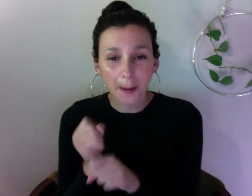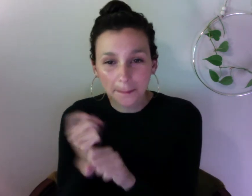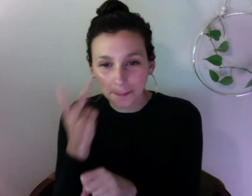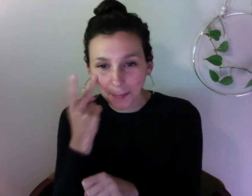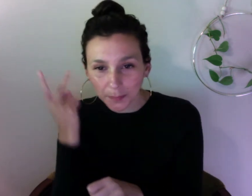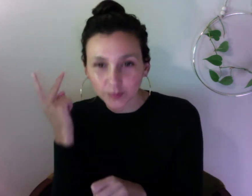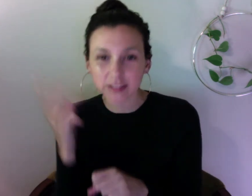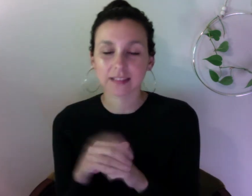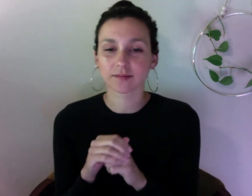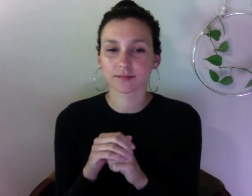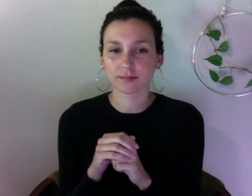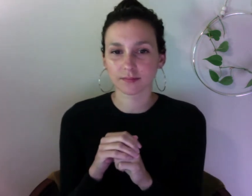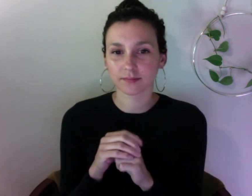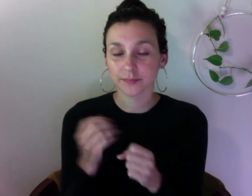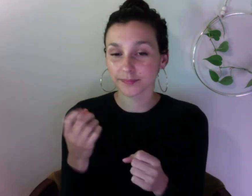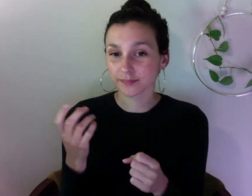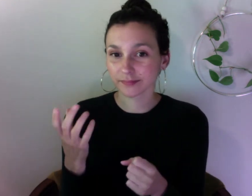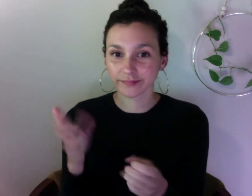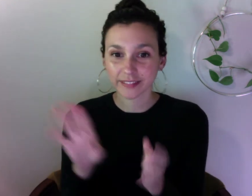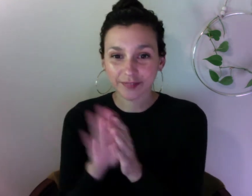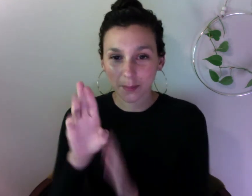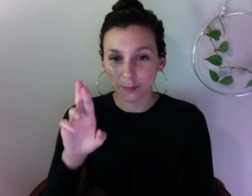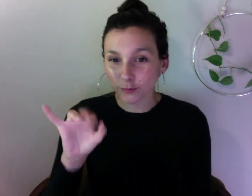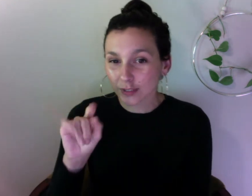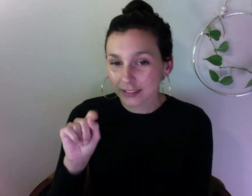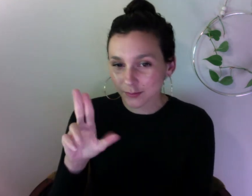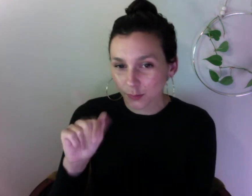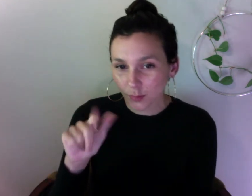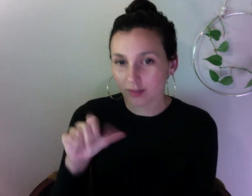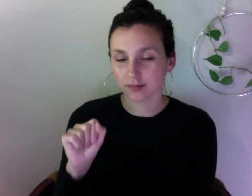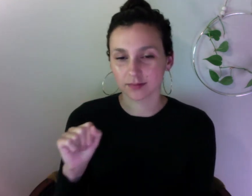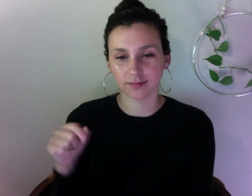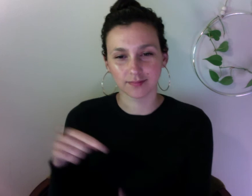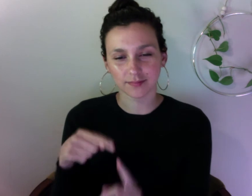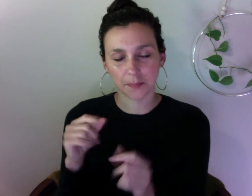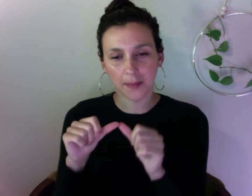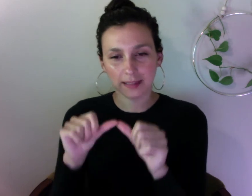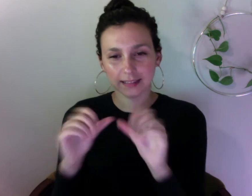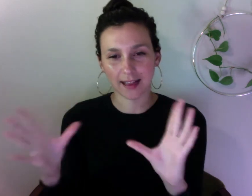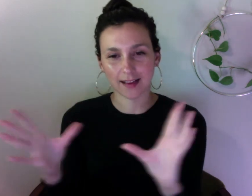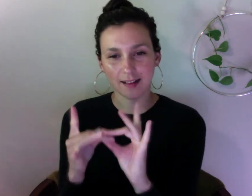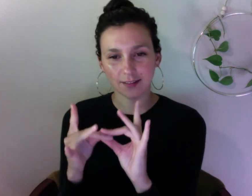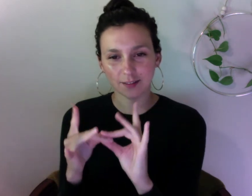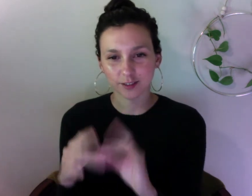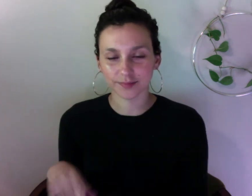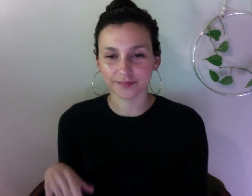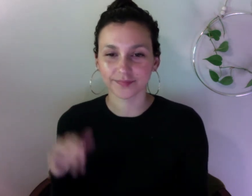Making memories and developing rituals to maintain connection.